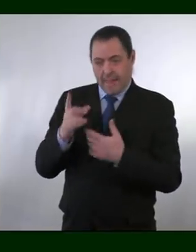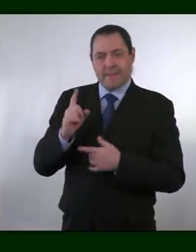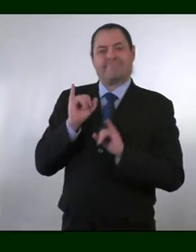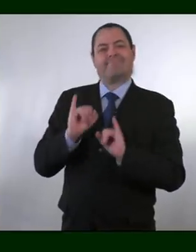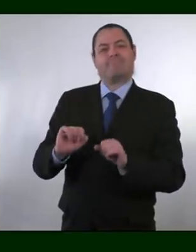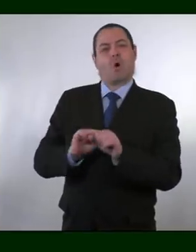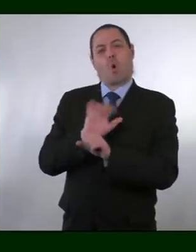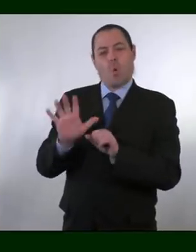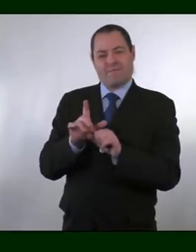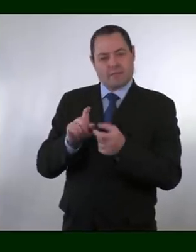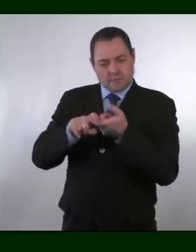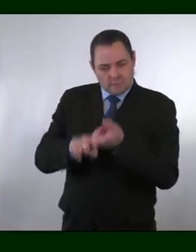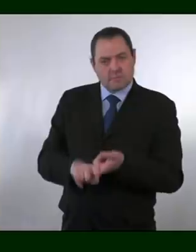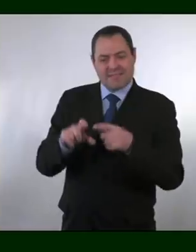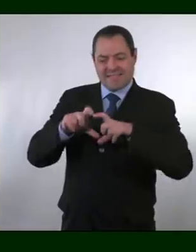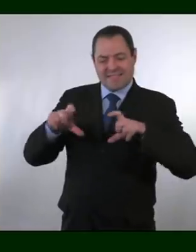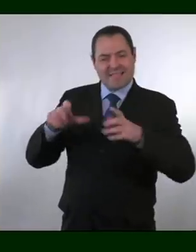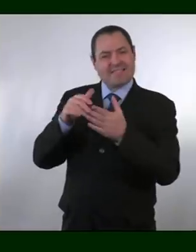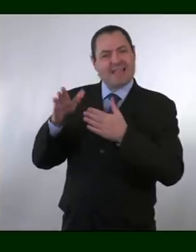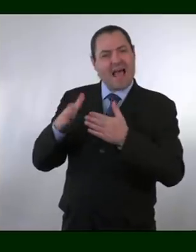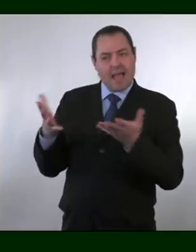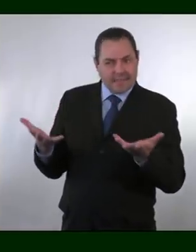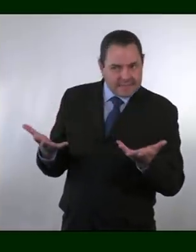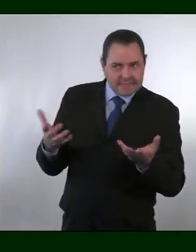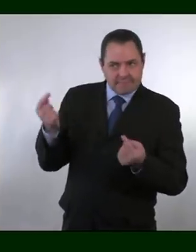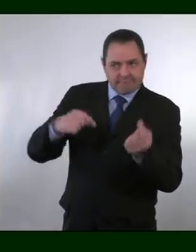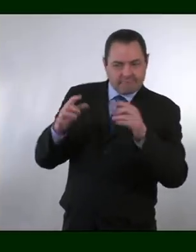dependent on ticket sales. Will he urge his Cabinet colleagues to review grant funding